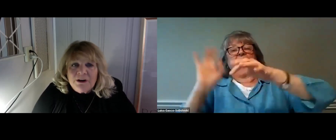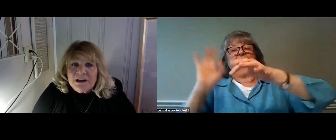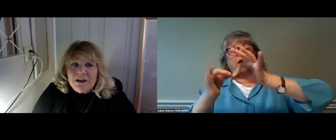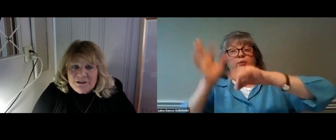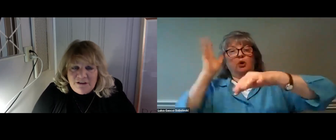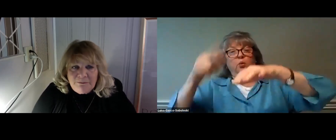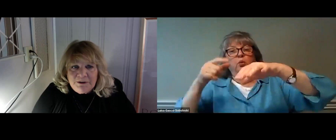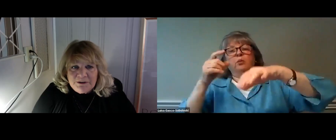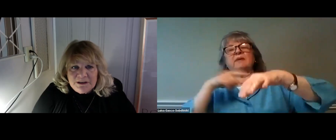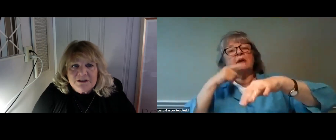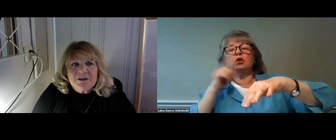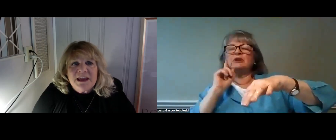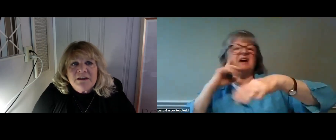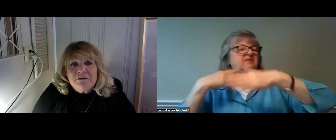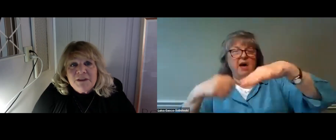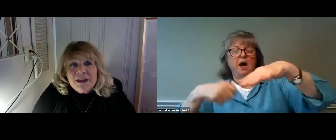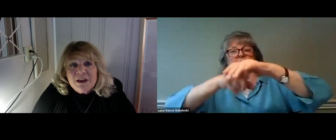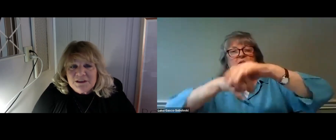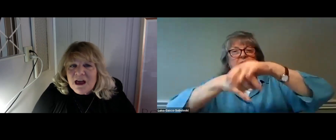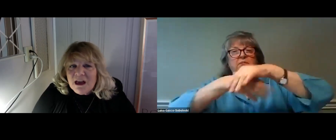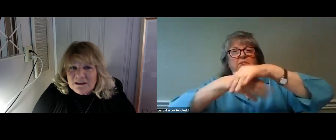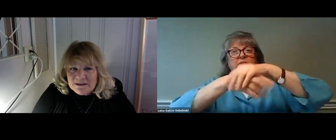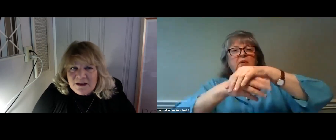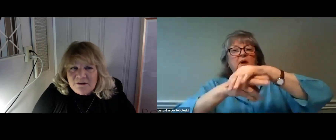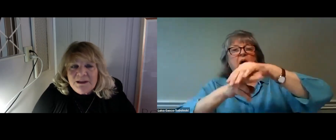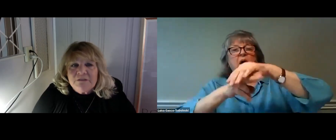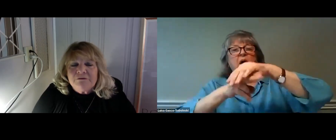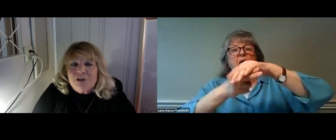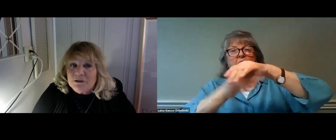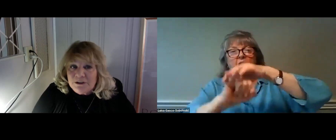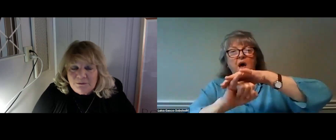another deaf person so they can feel the signs that are being floated through the